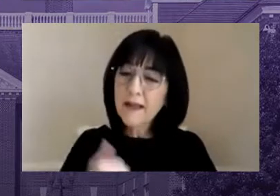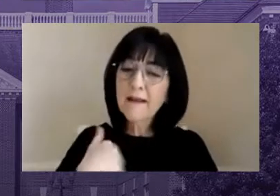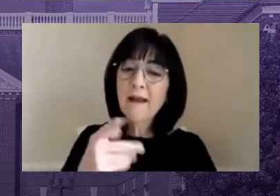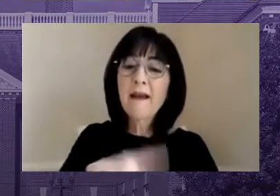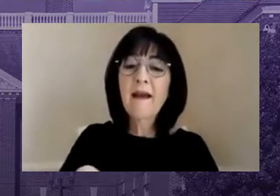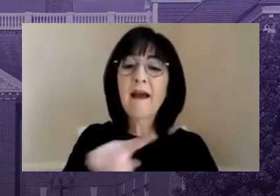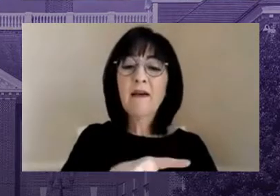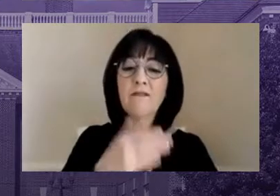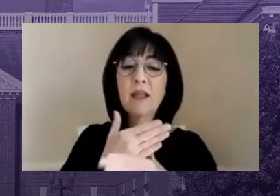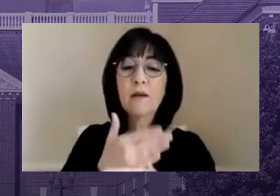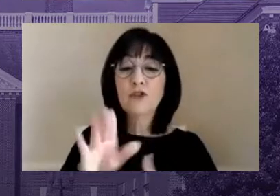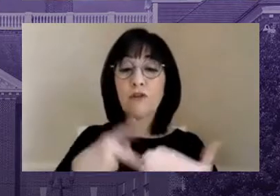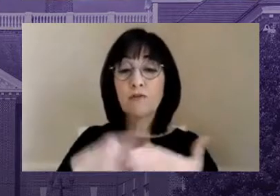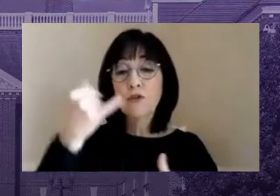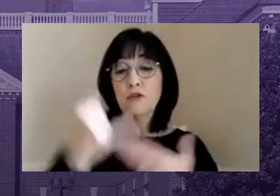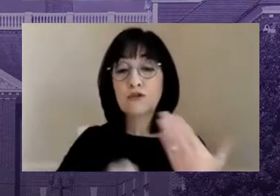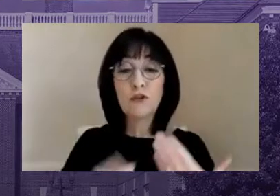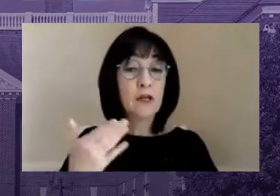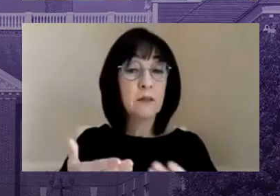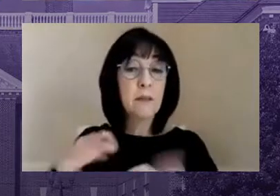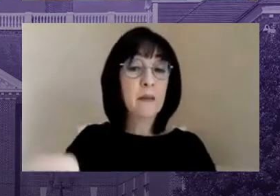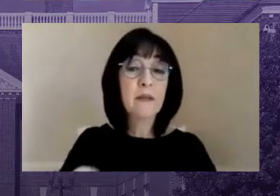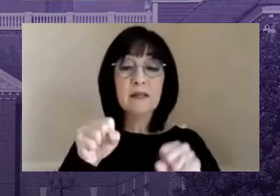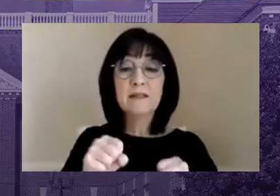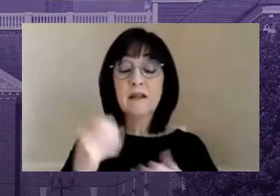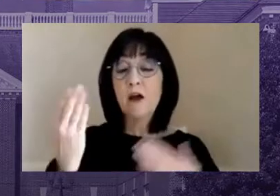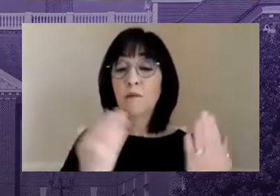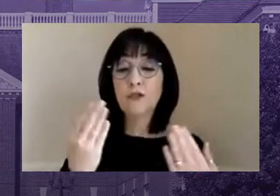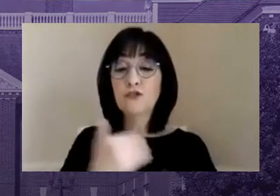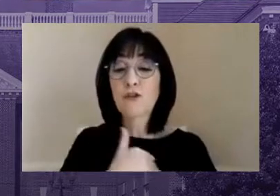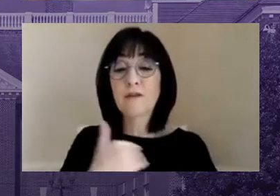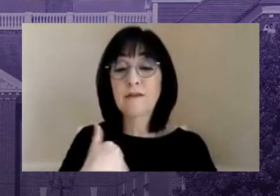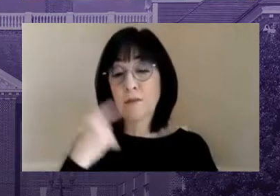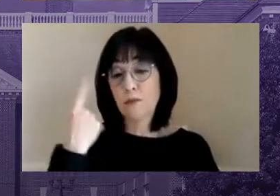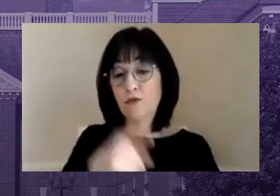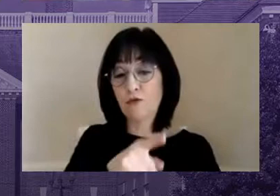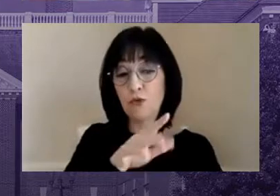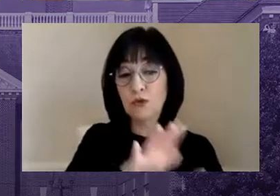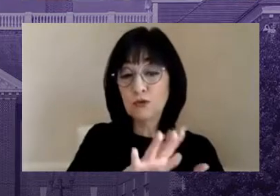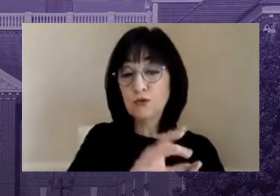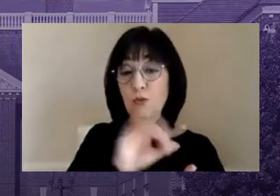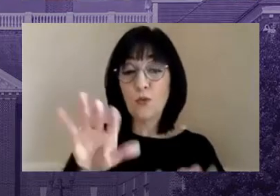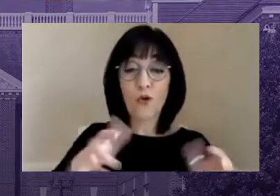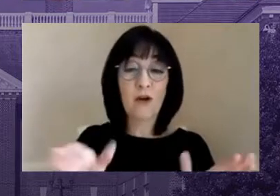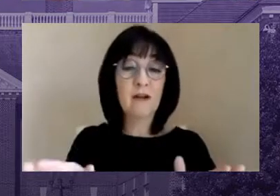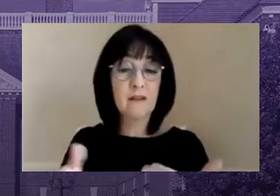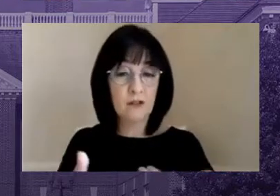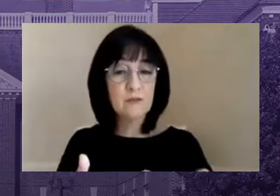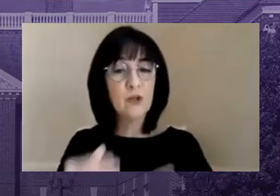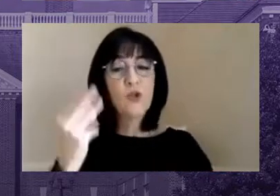service member for our school or classroom. And we can develop world clock displays, thus getting the